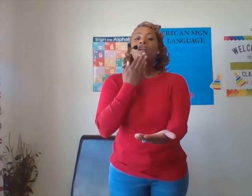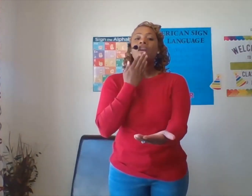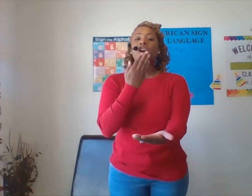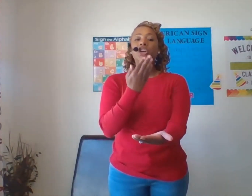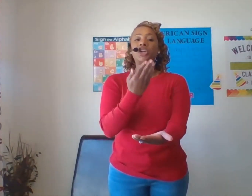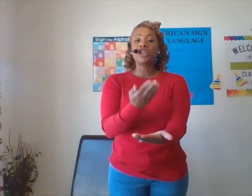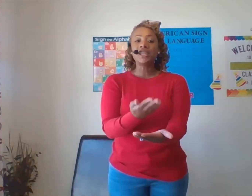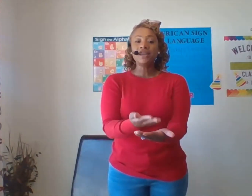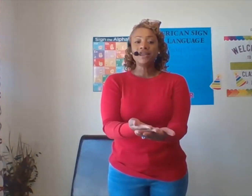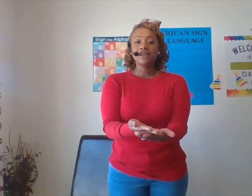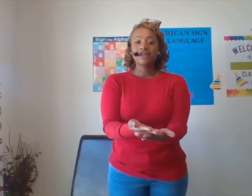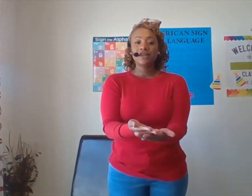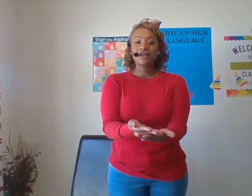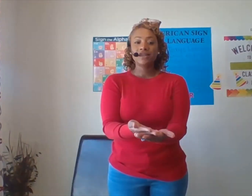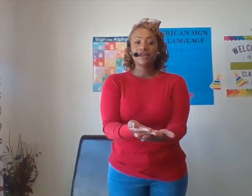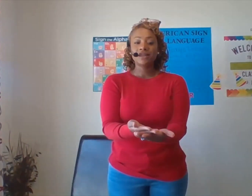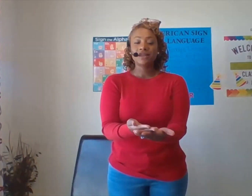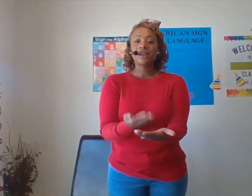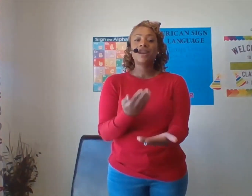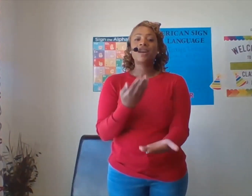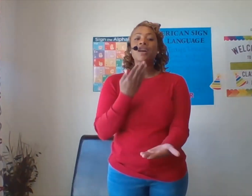good